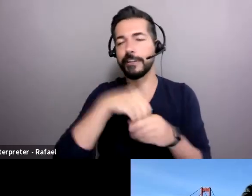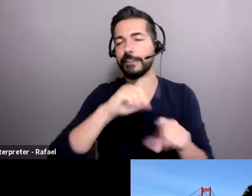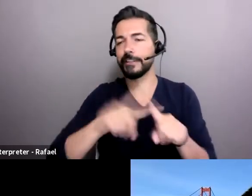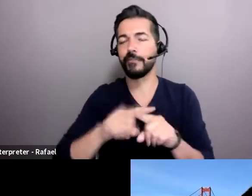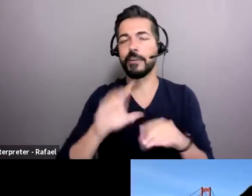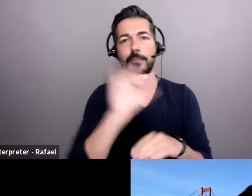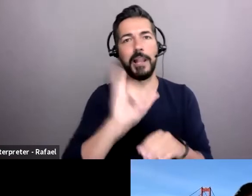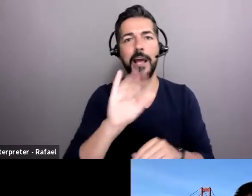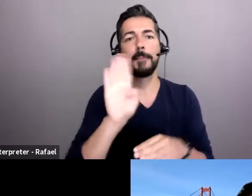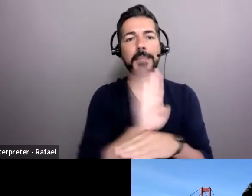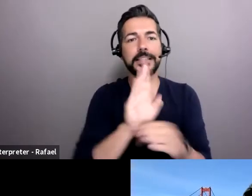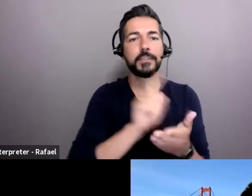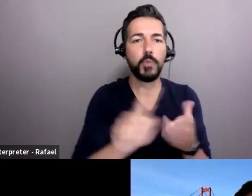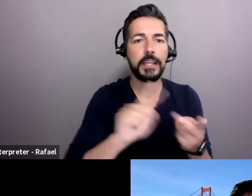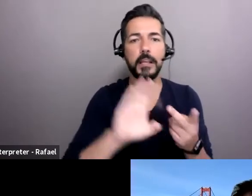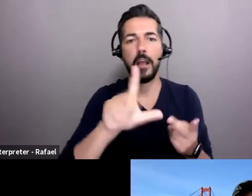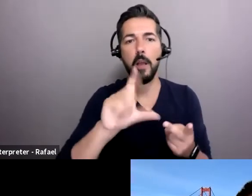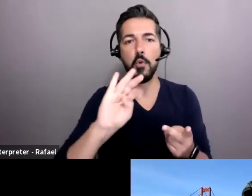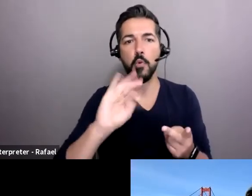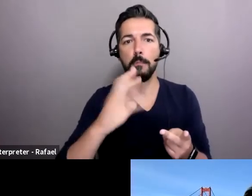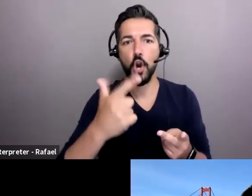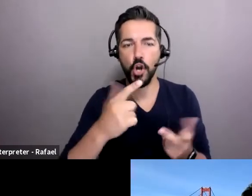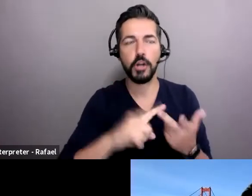Wall Street Journal, which was heavily on the media side.